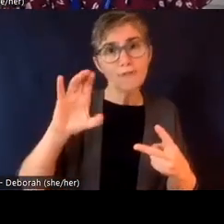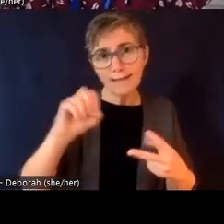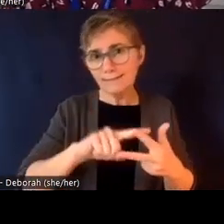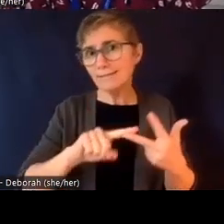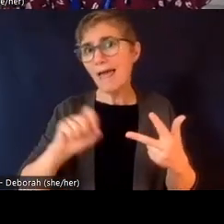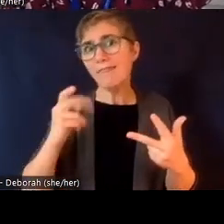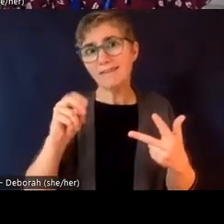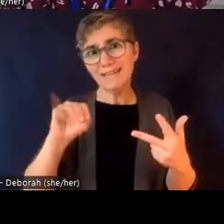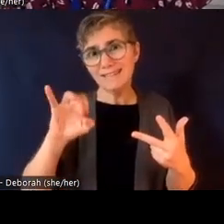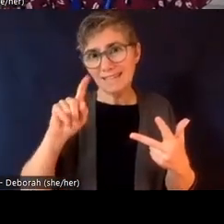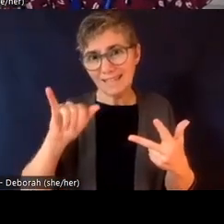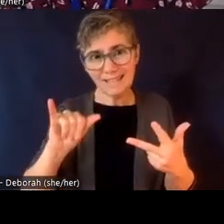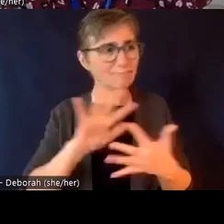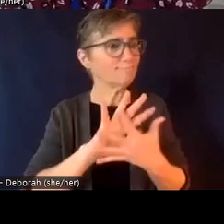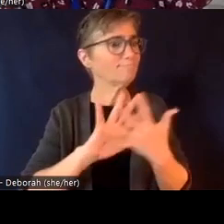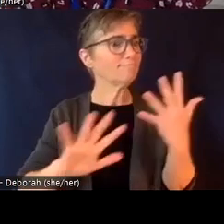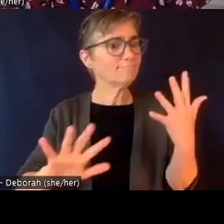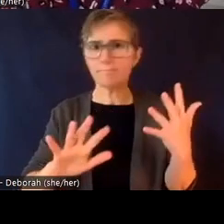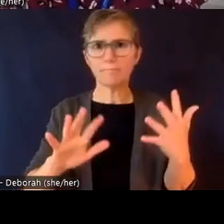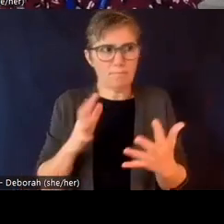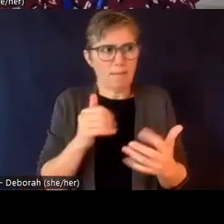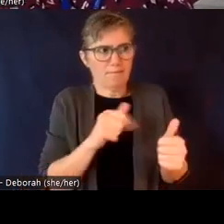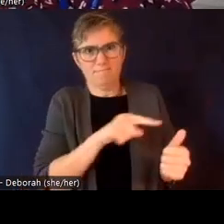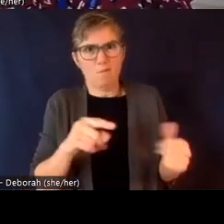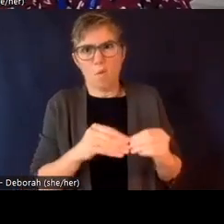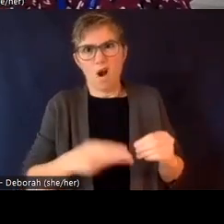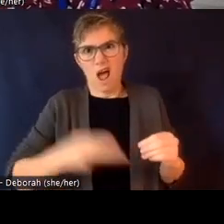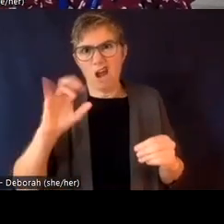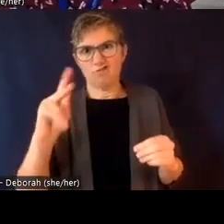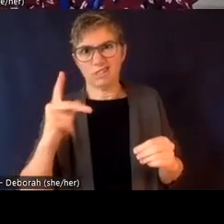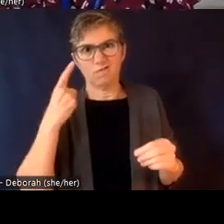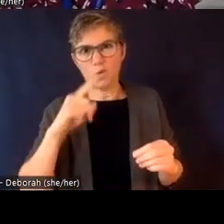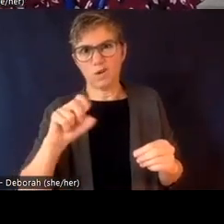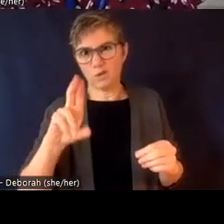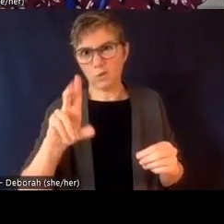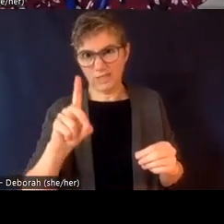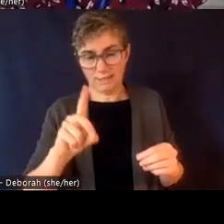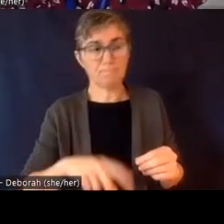suicidality and substance use disorders, and then to understand intersectional risk factors,